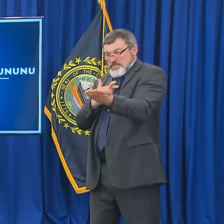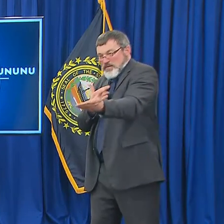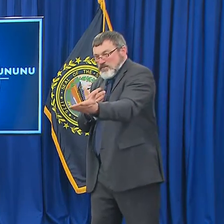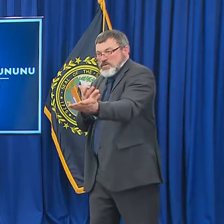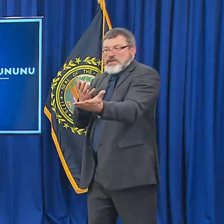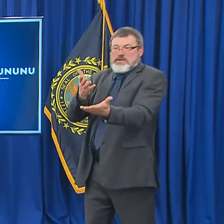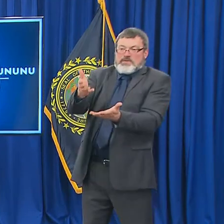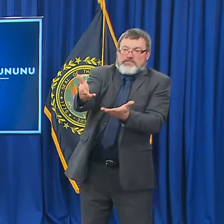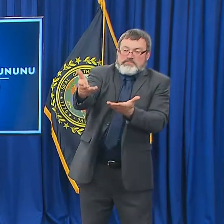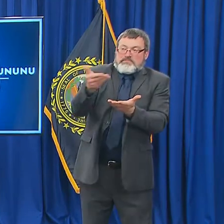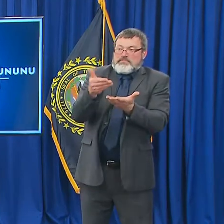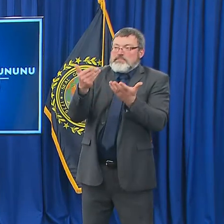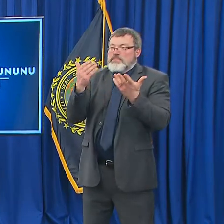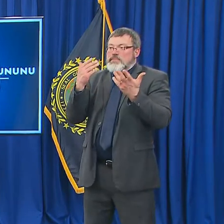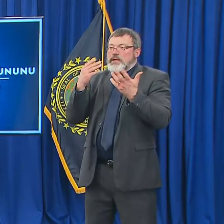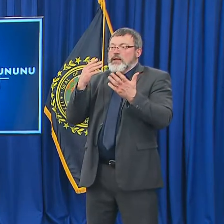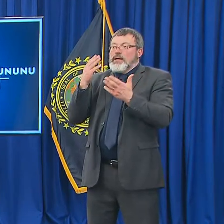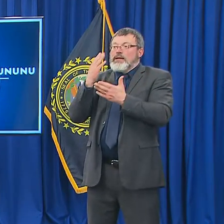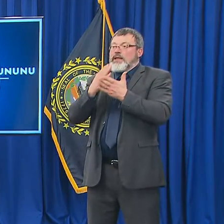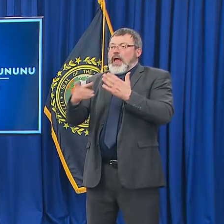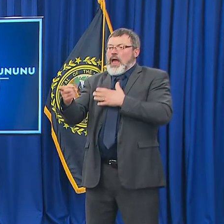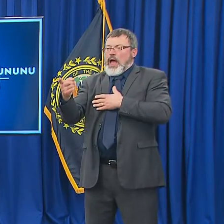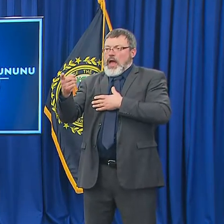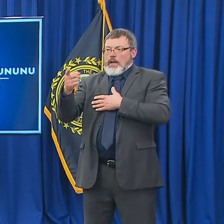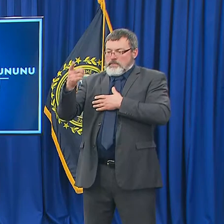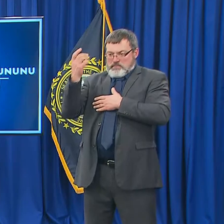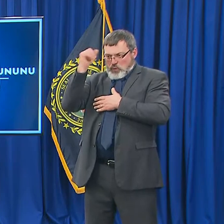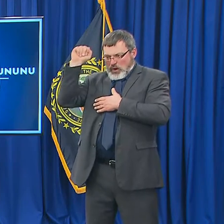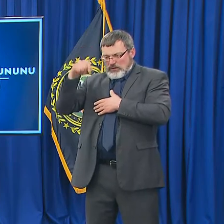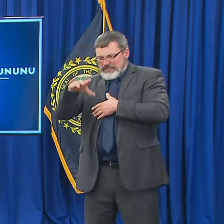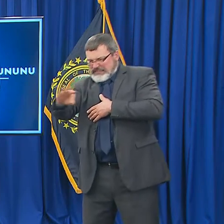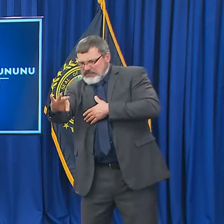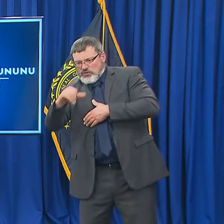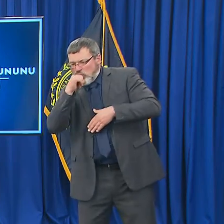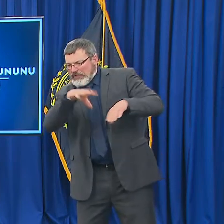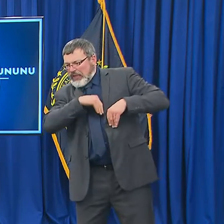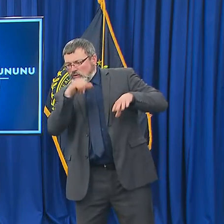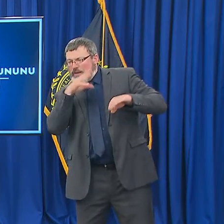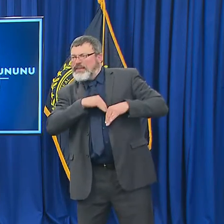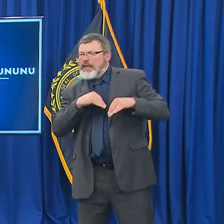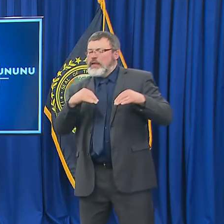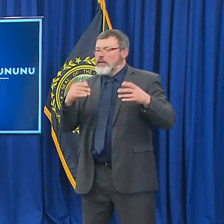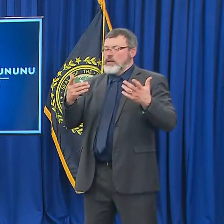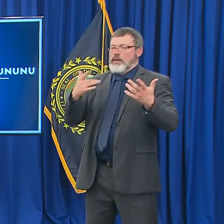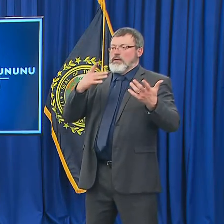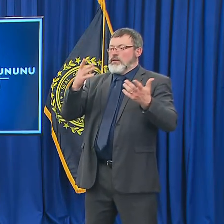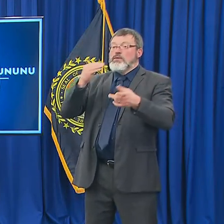That's fine Department Health and Human Services is working directly with some of the providers in Manchester